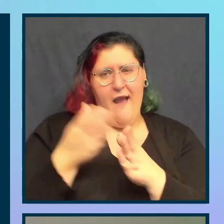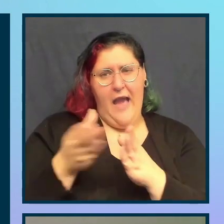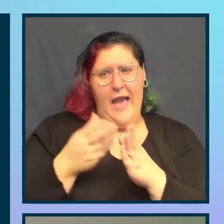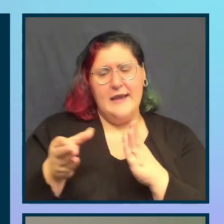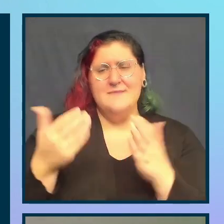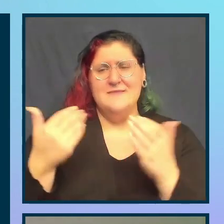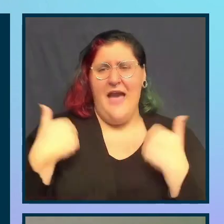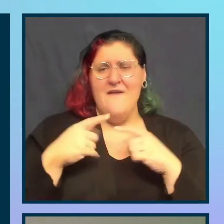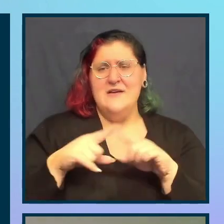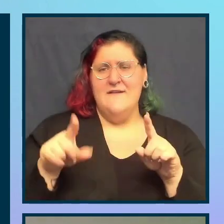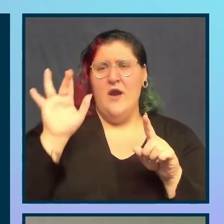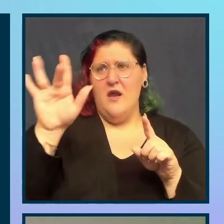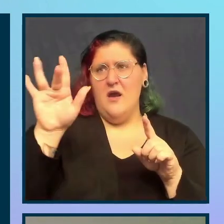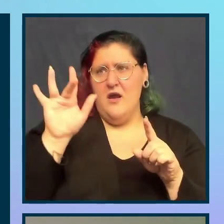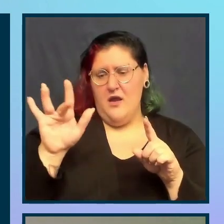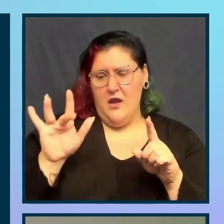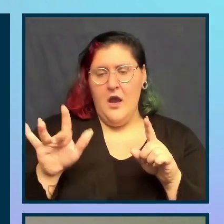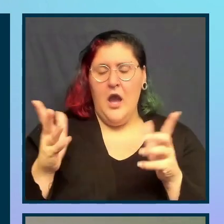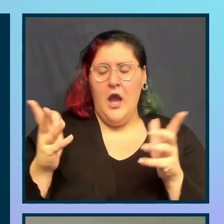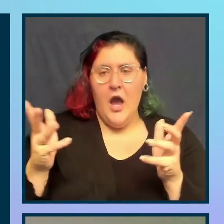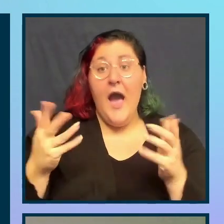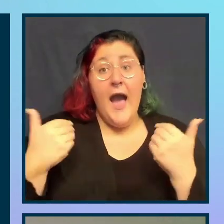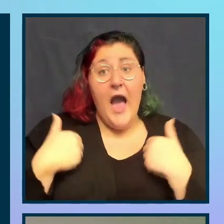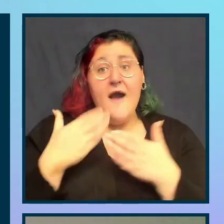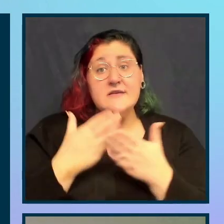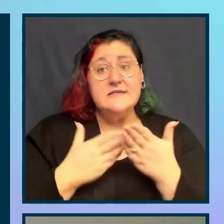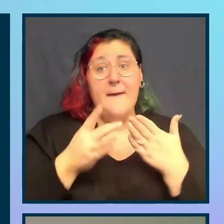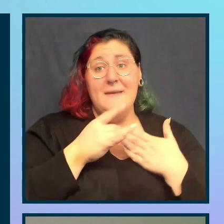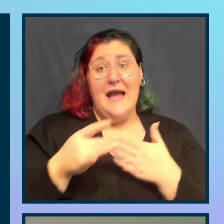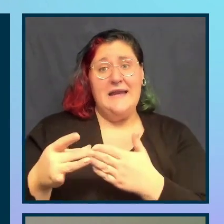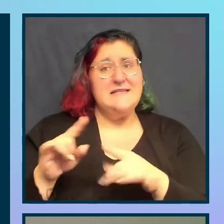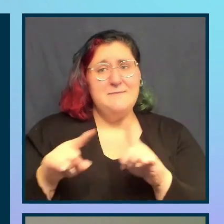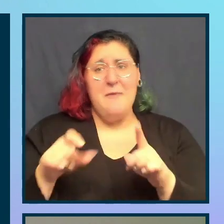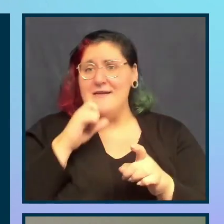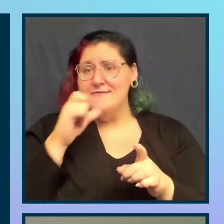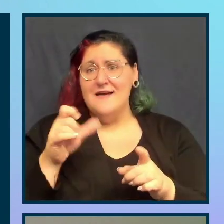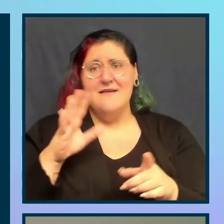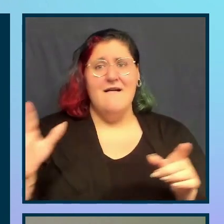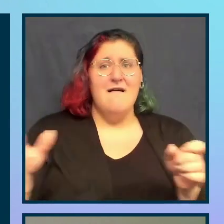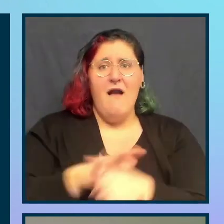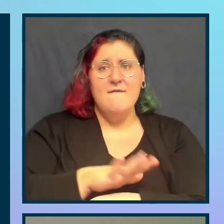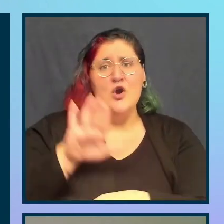but it doesn't cover the specifics of what you're building. So, let's actually look into what you would need to do